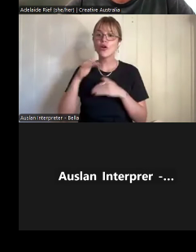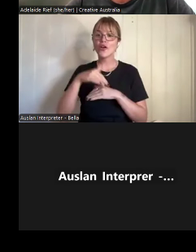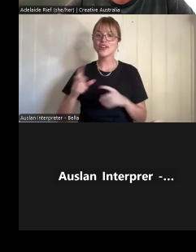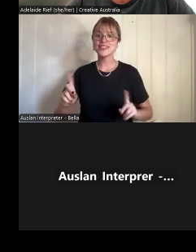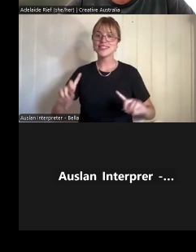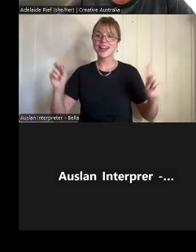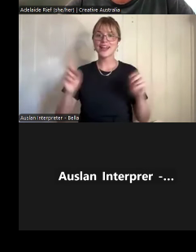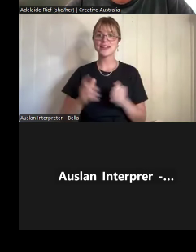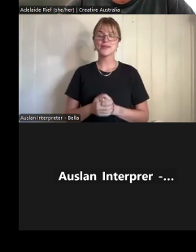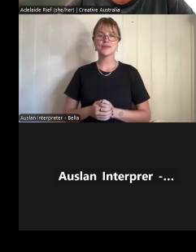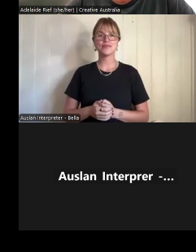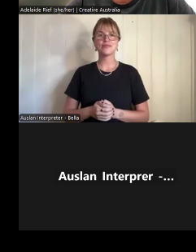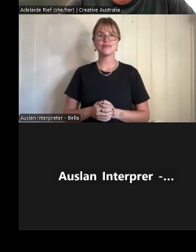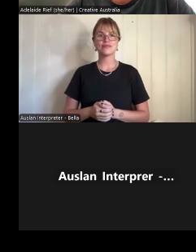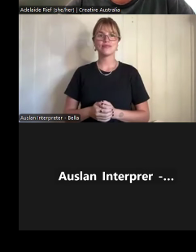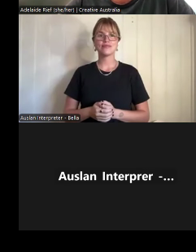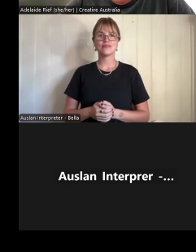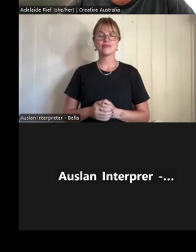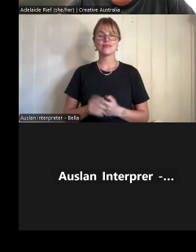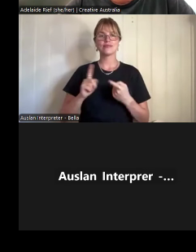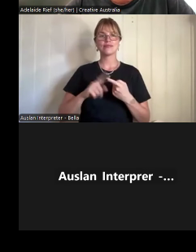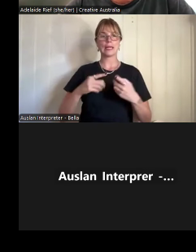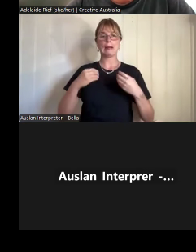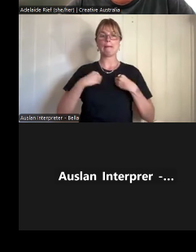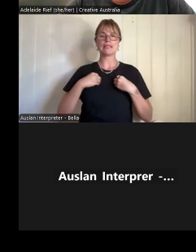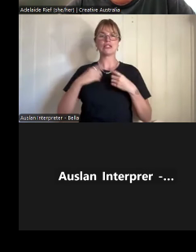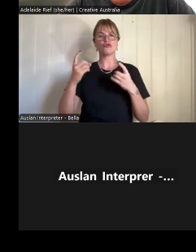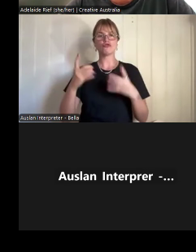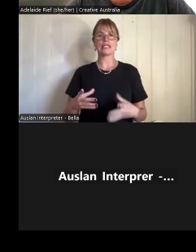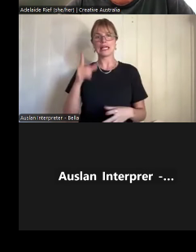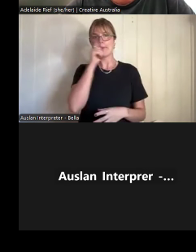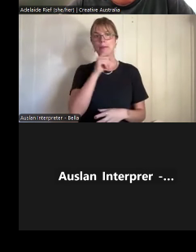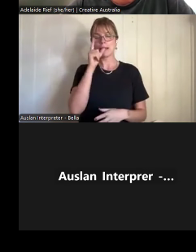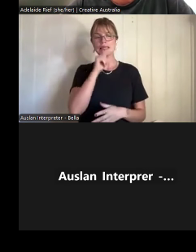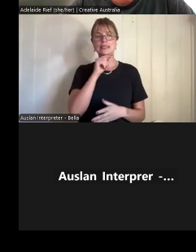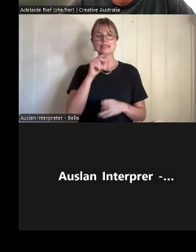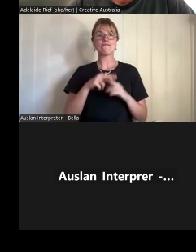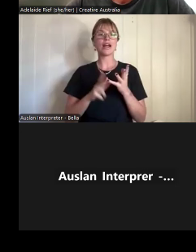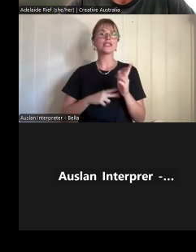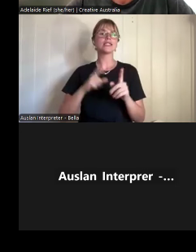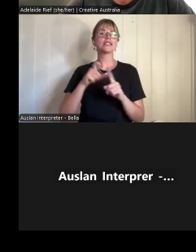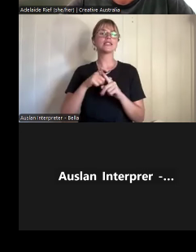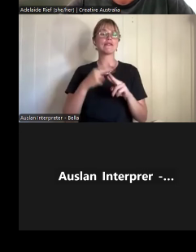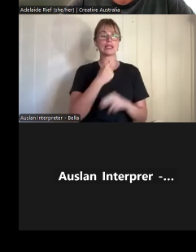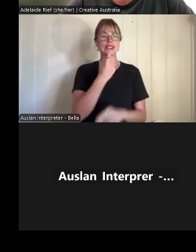company Director capability funds for individuals and for organisations. I'm going to start off with